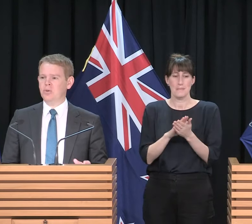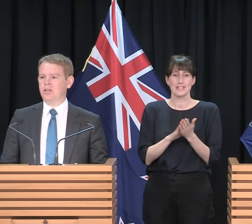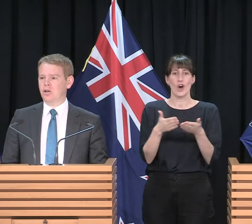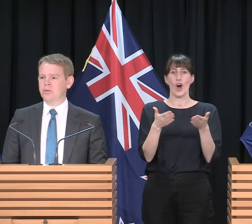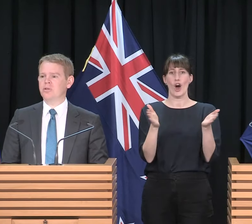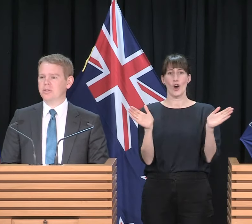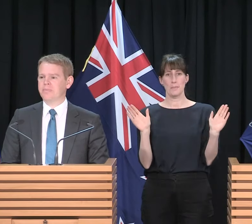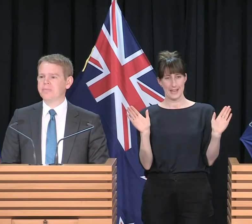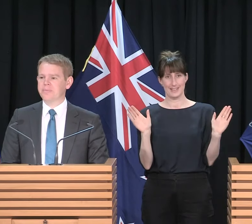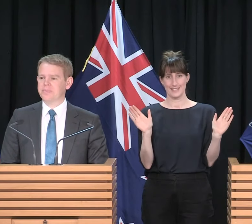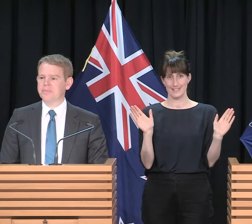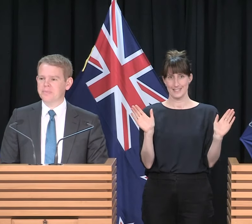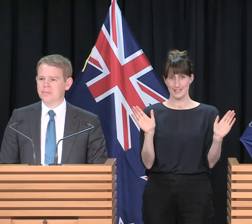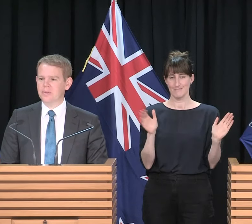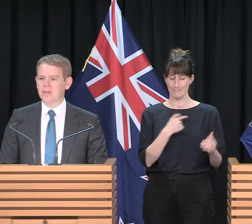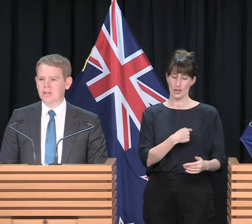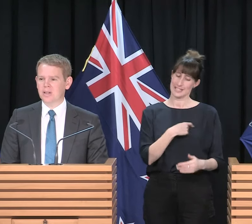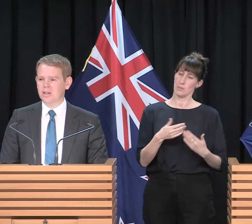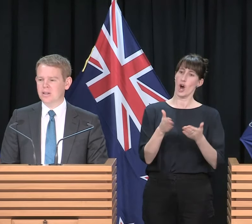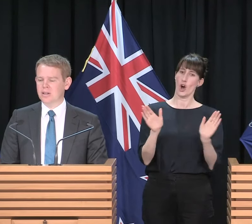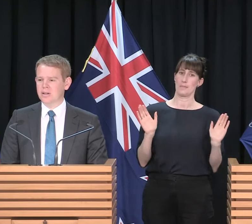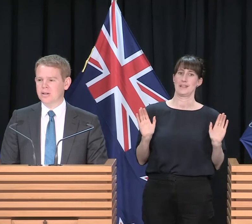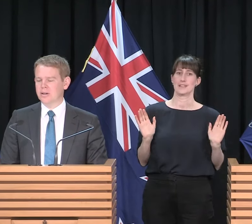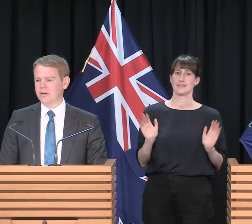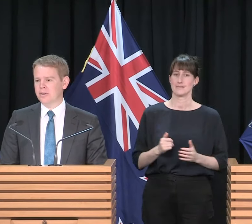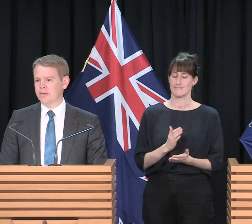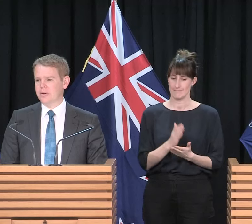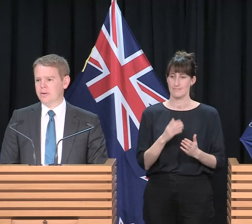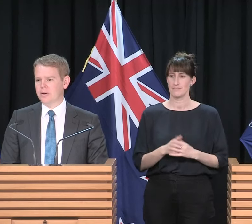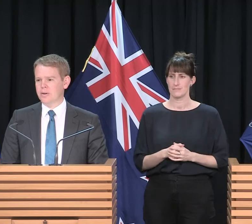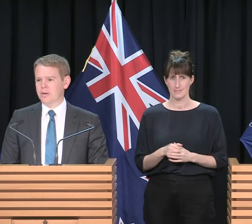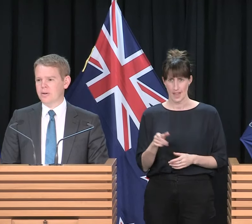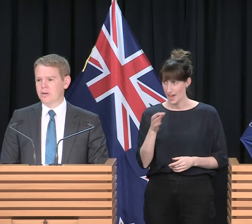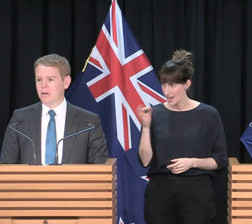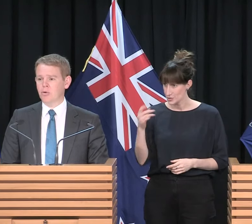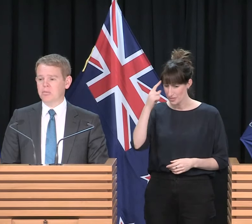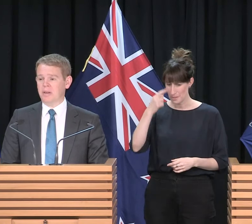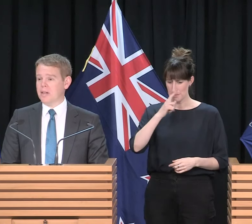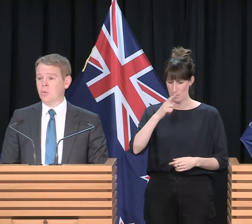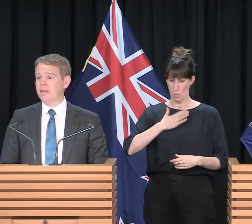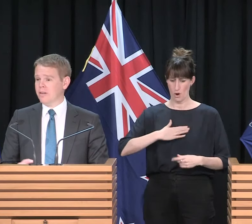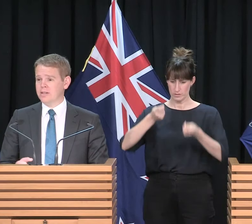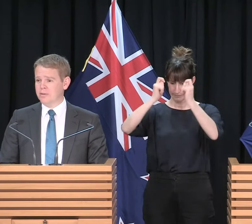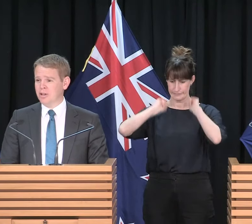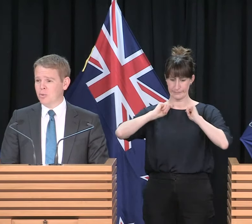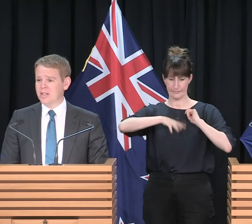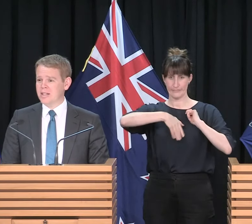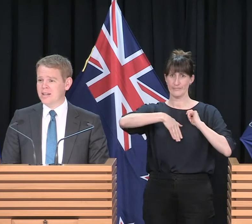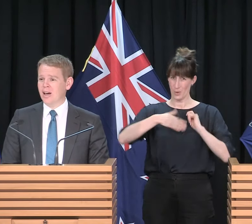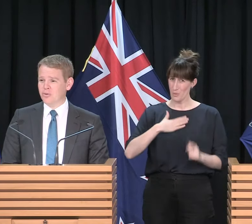you, Minister. Before I get to the daily updates on numbers,